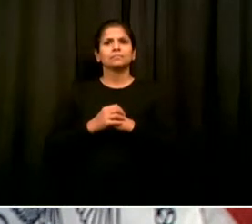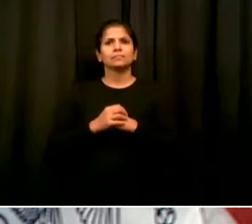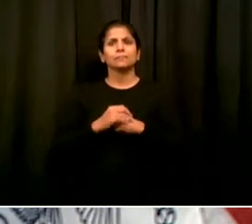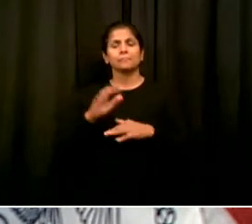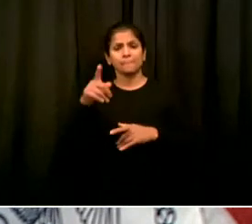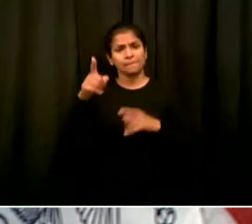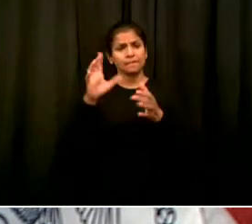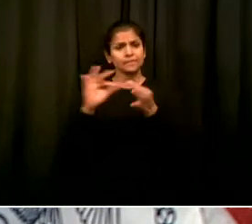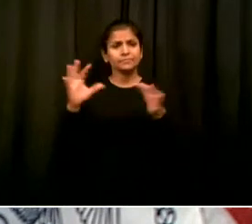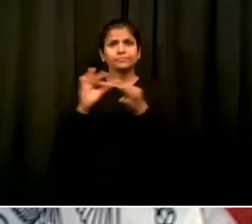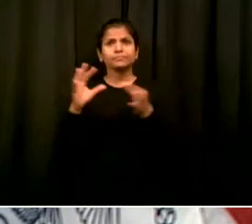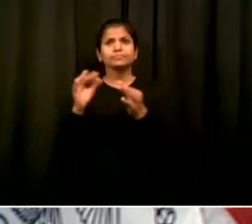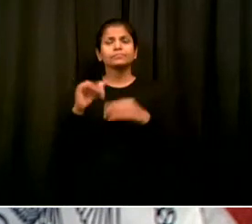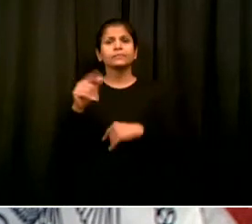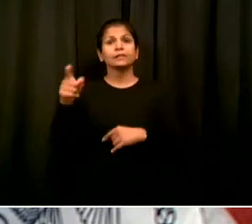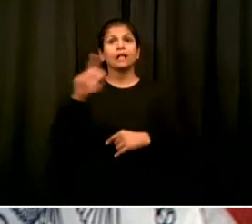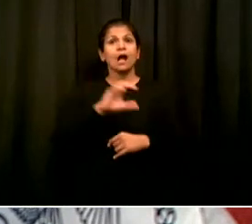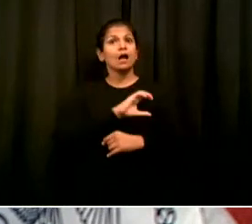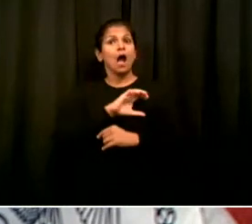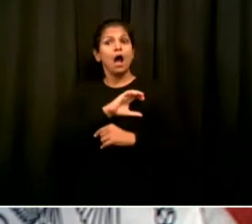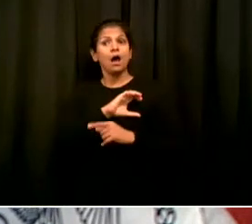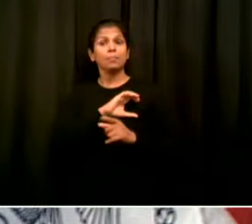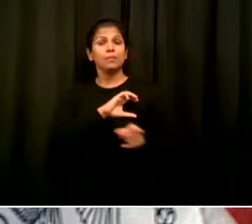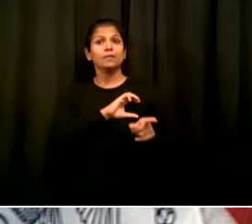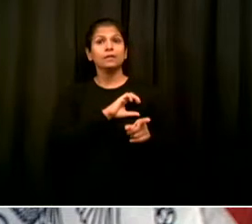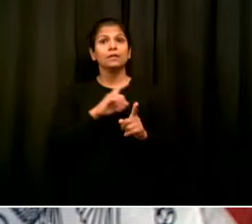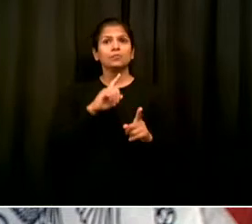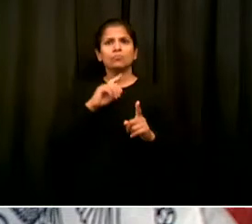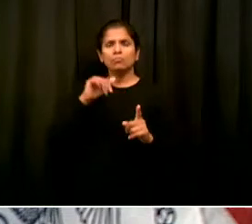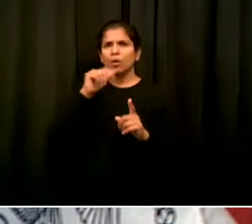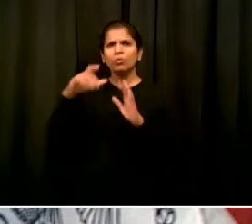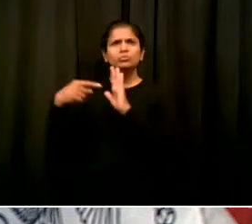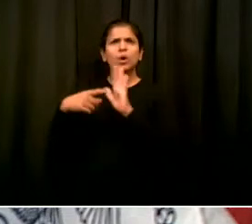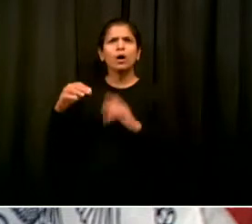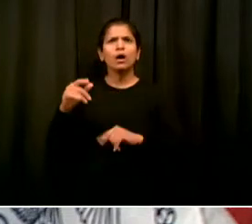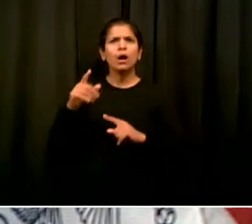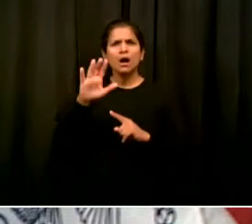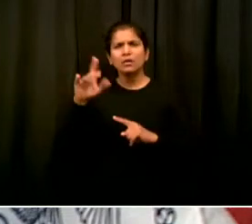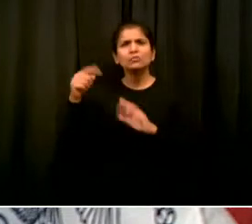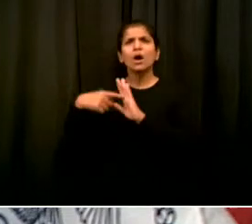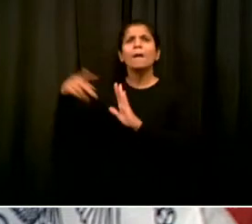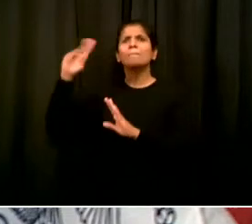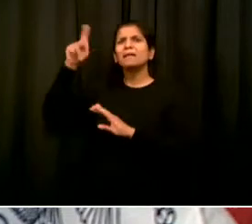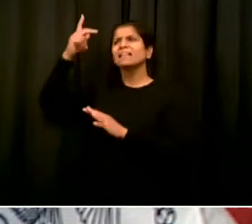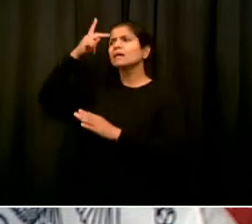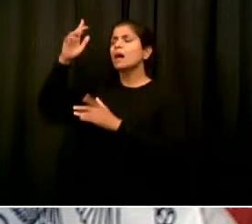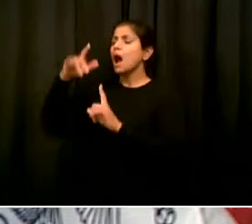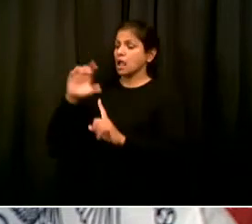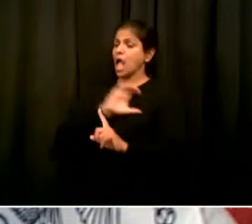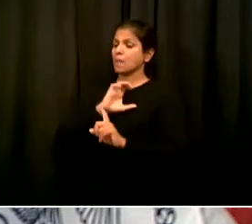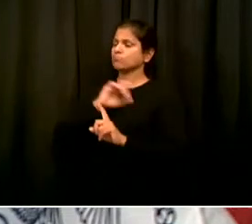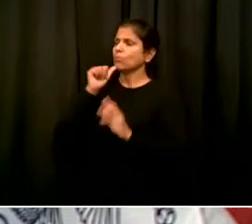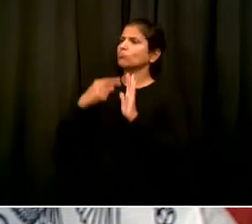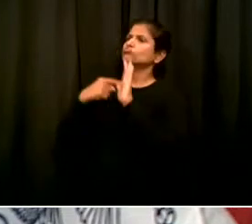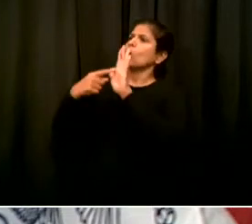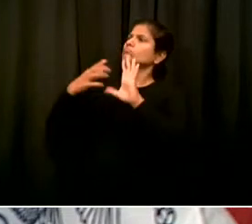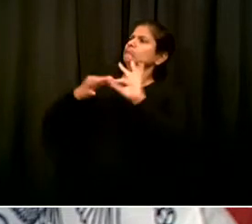EARLIER THIS WEEK, YOU PROMISED THAT, QUOTE, ANY NYPD OFFICER PUSHING ANY POLITICAL